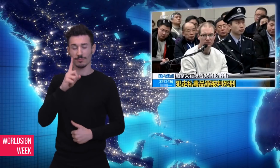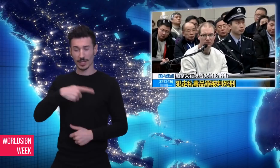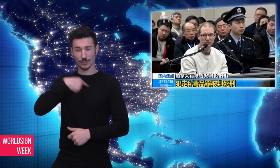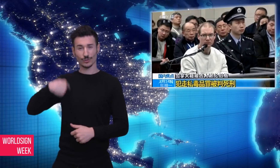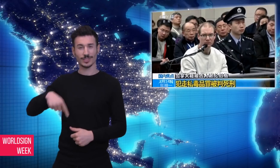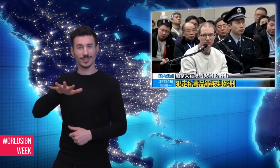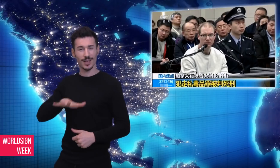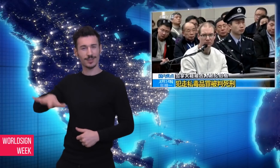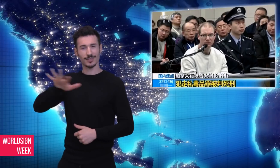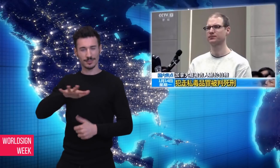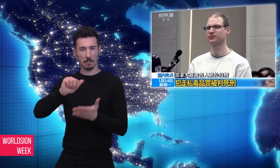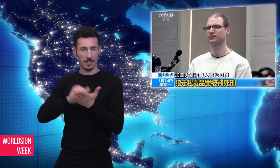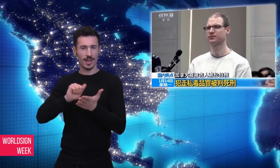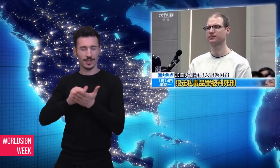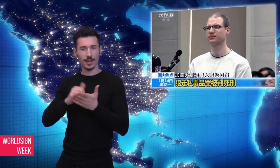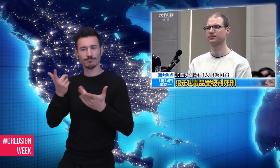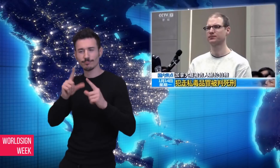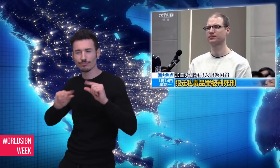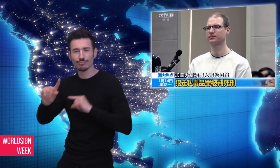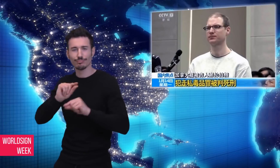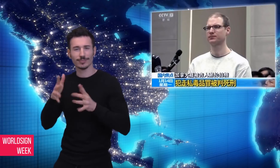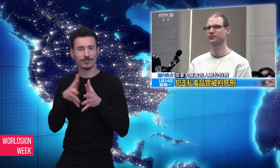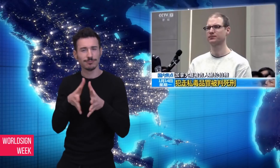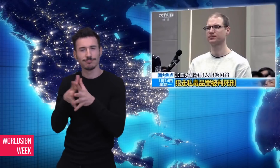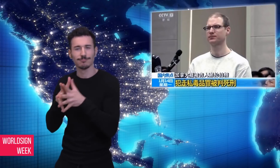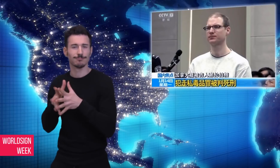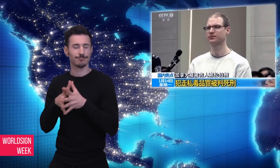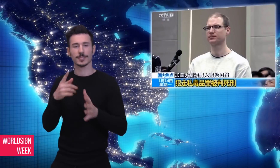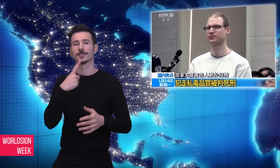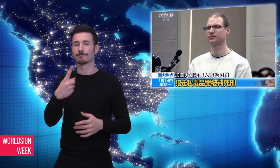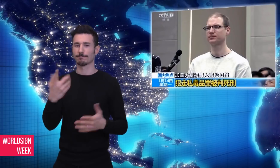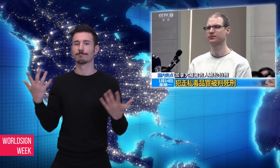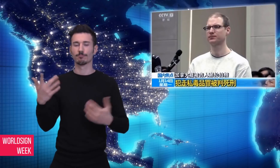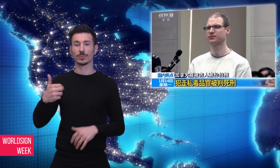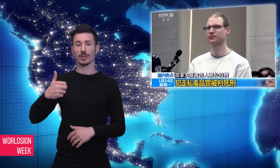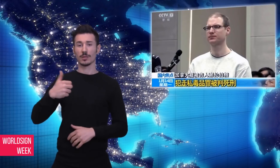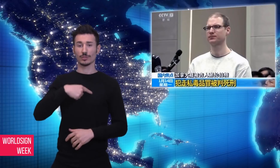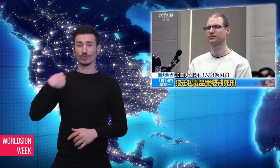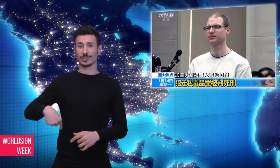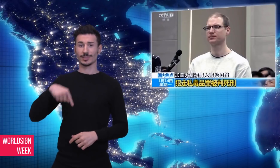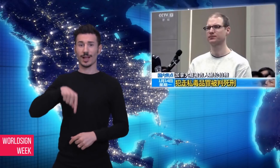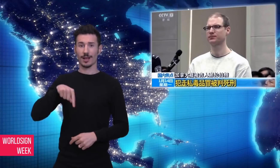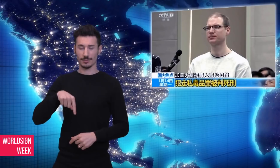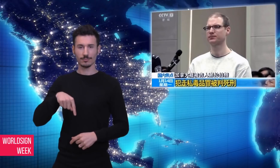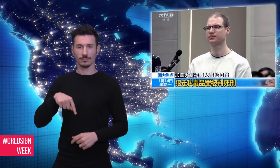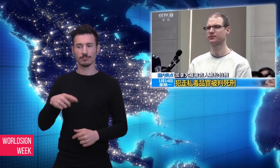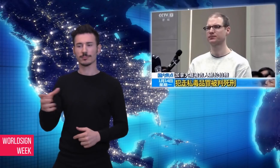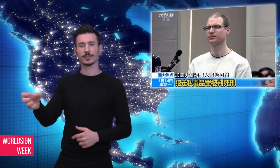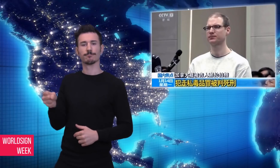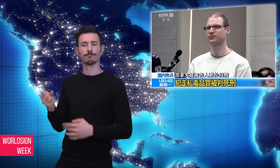There are reports that the latest sentence was to put pressure